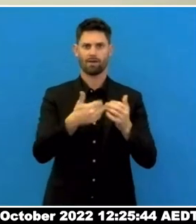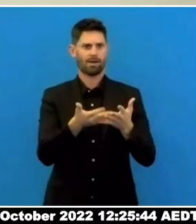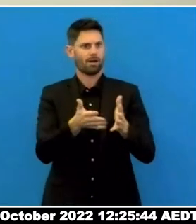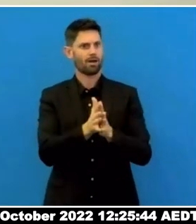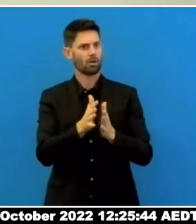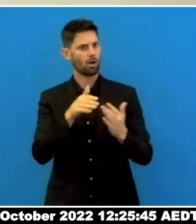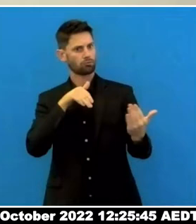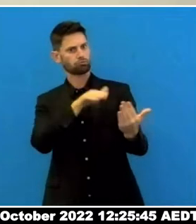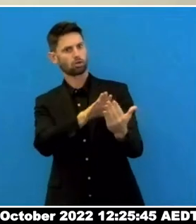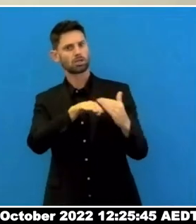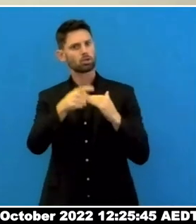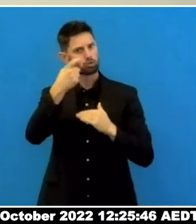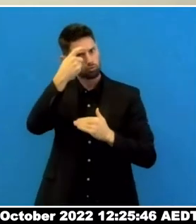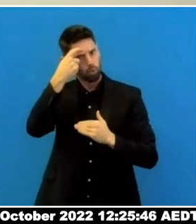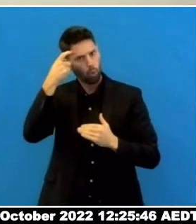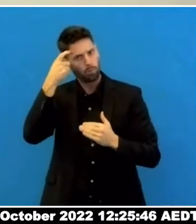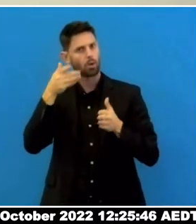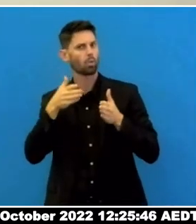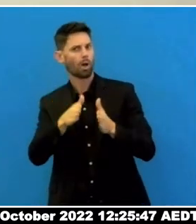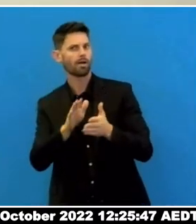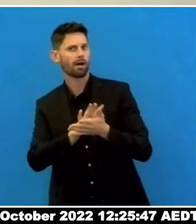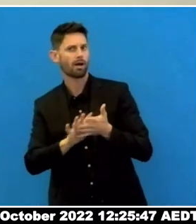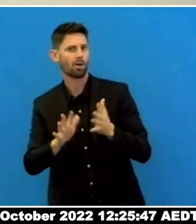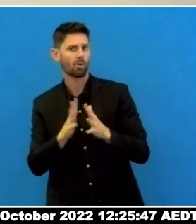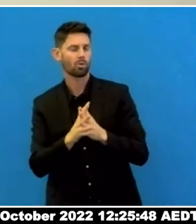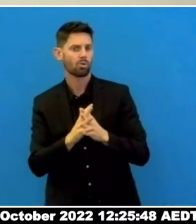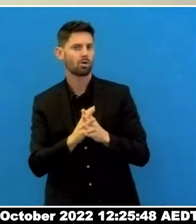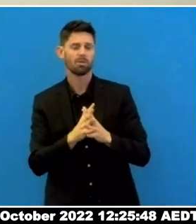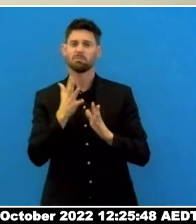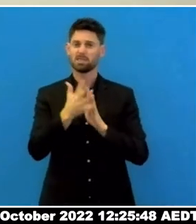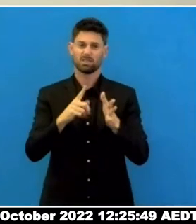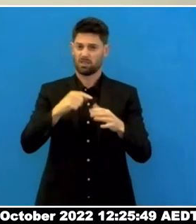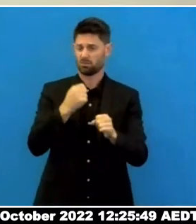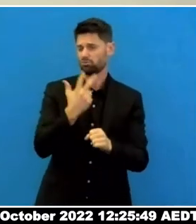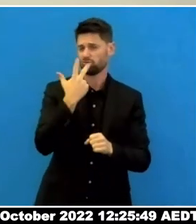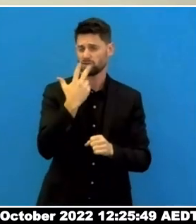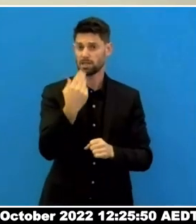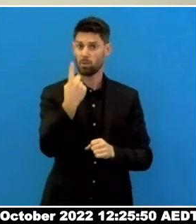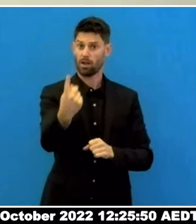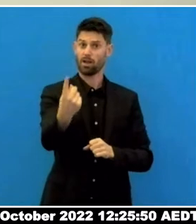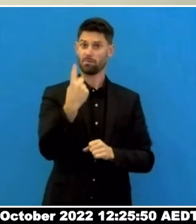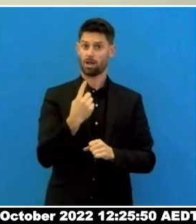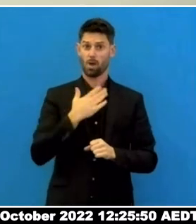So, it's as it's as simple and as complex, if you like, if someone comes into the Foundation House to main reception